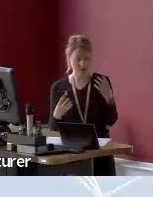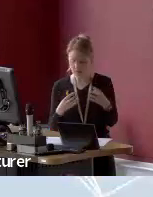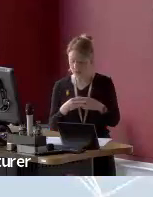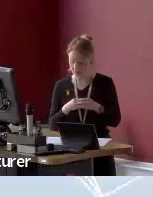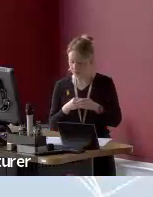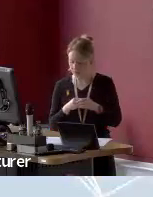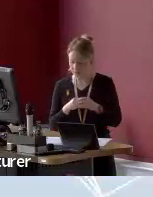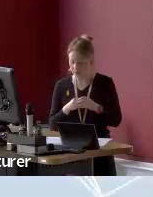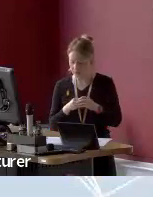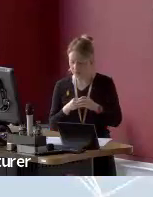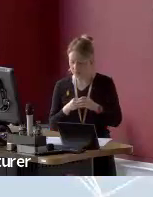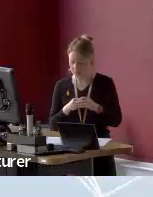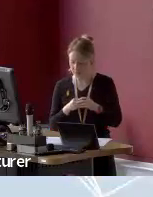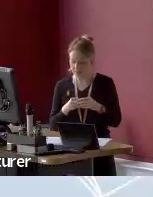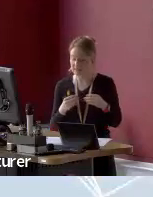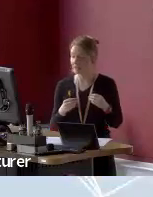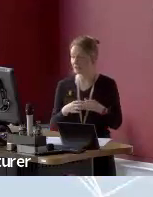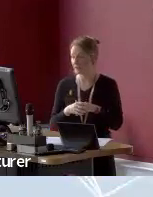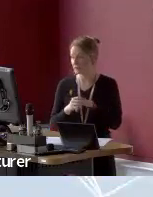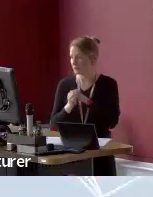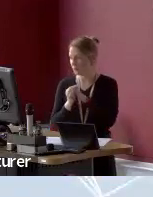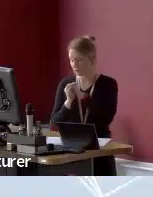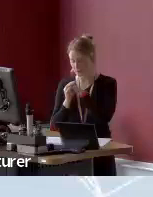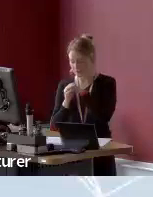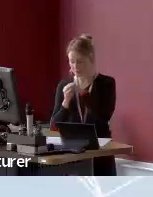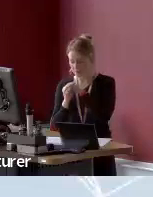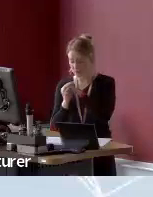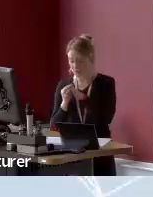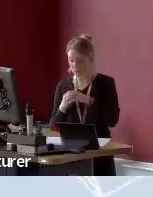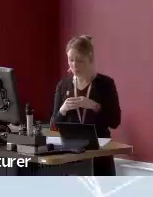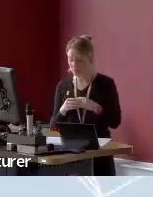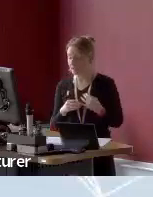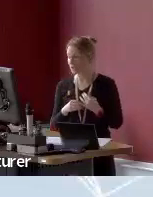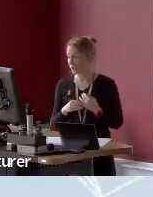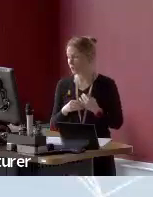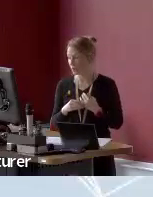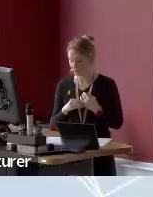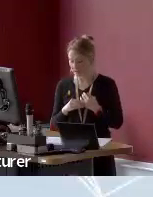their demographic and the significance of your engagement you know what’s the outcome of that